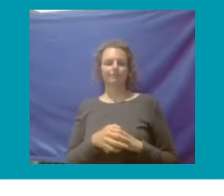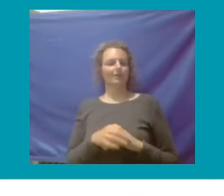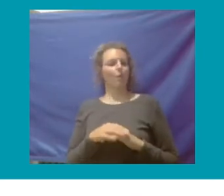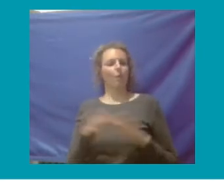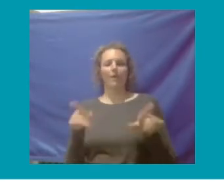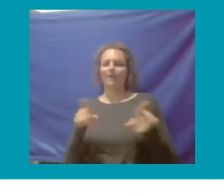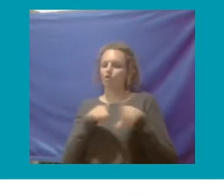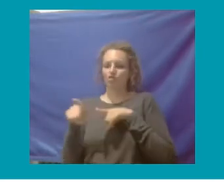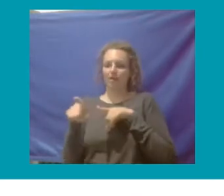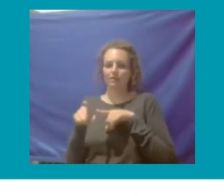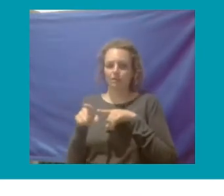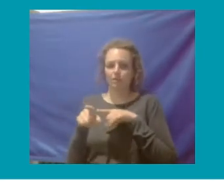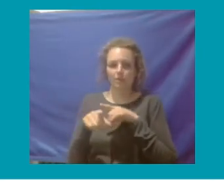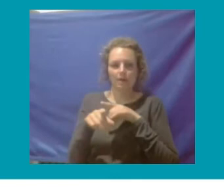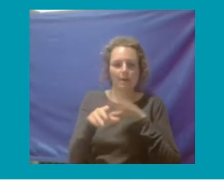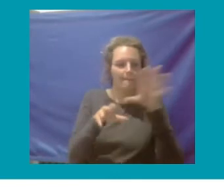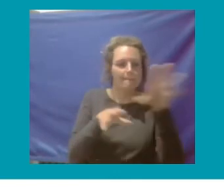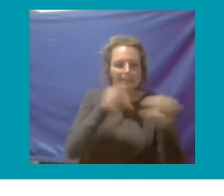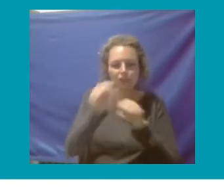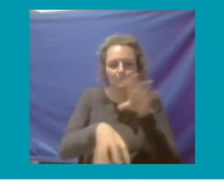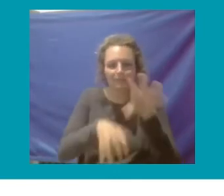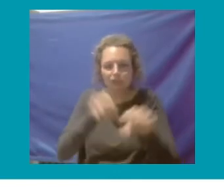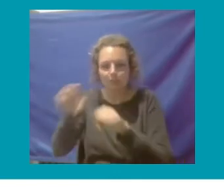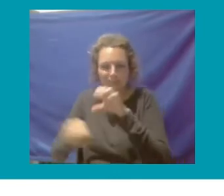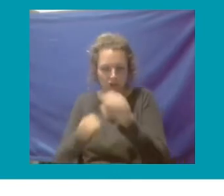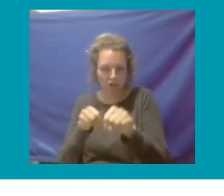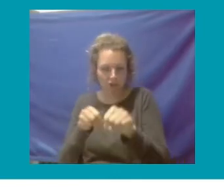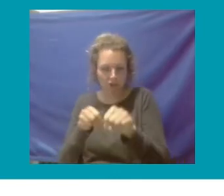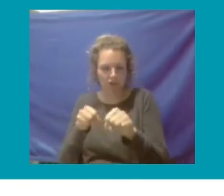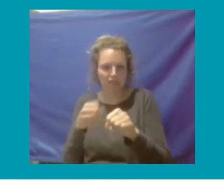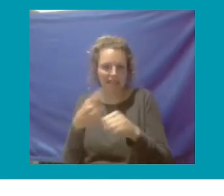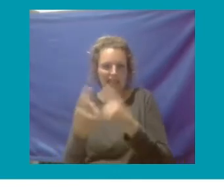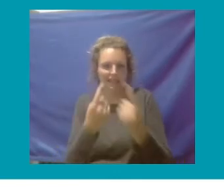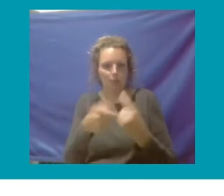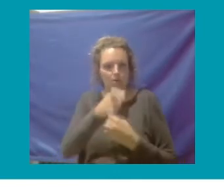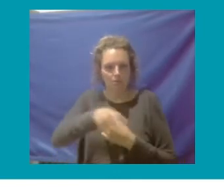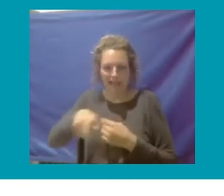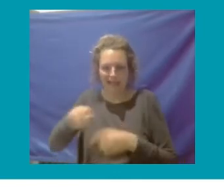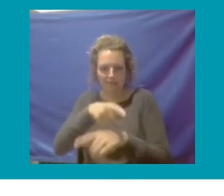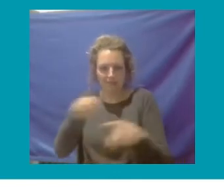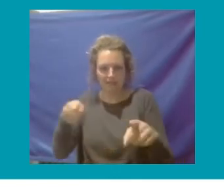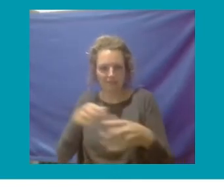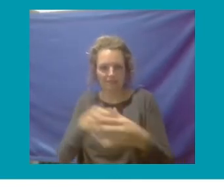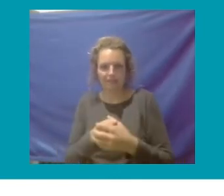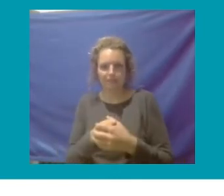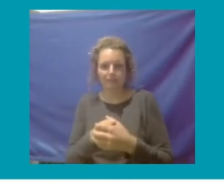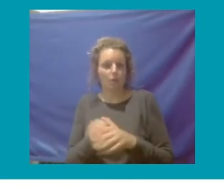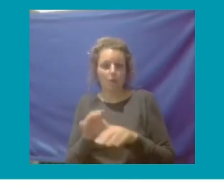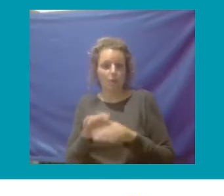paid on results, so it makes no difference to us who gets paid. If someone gets the job.